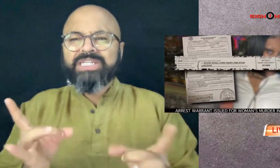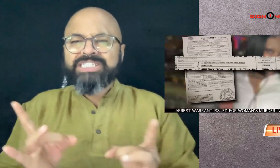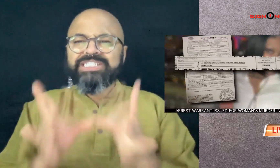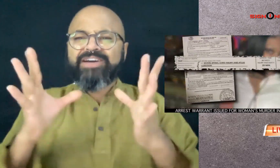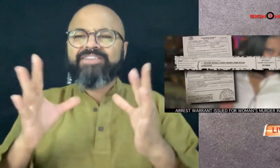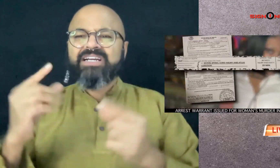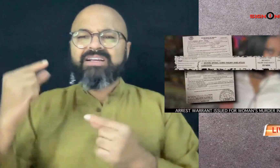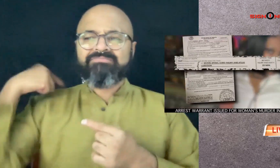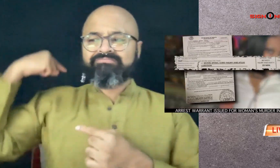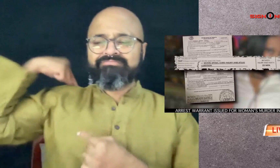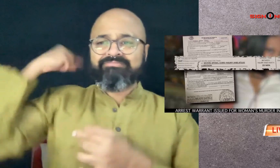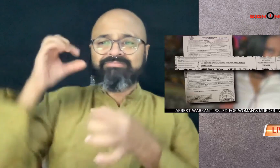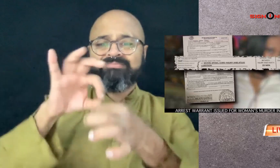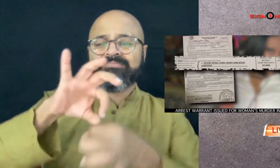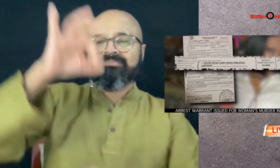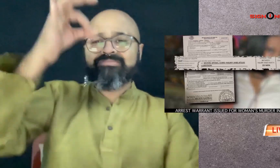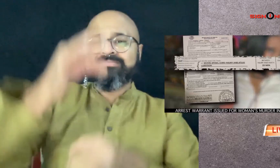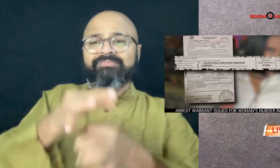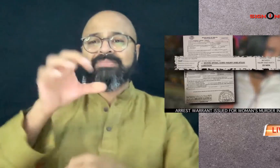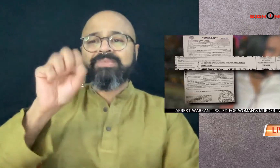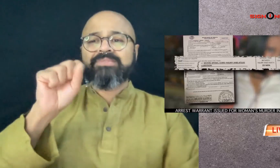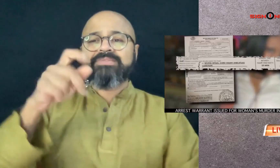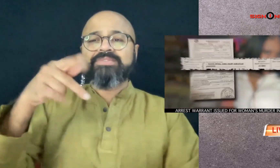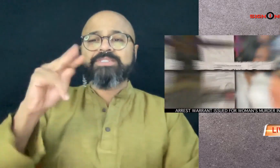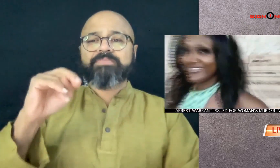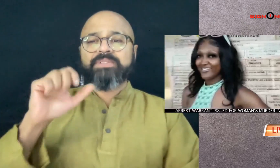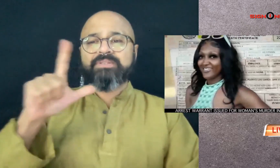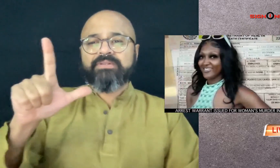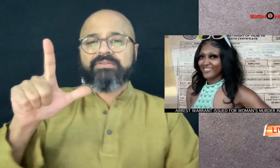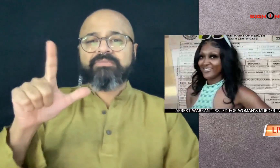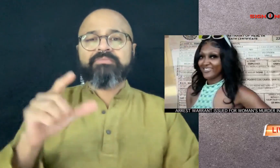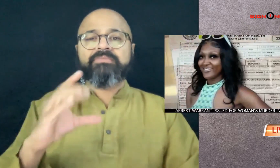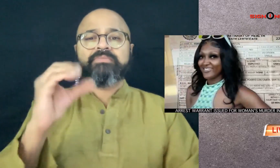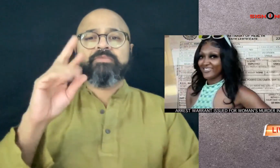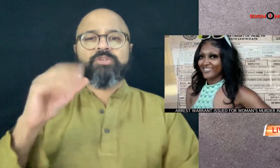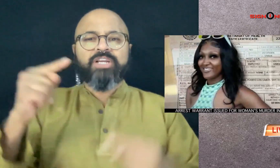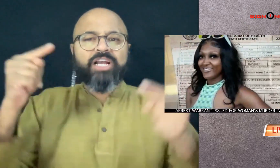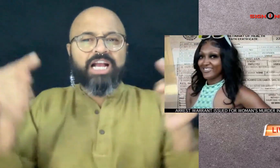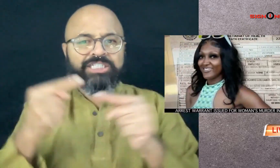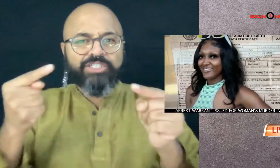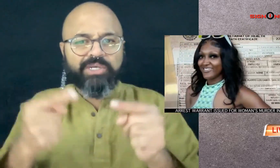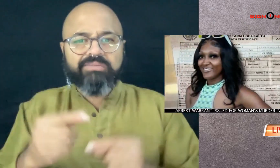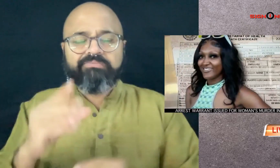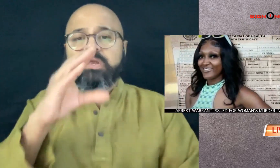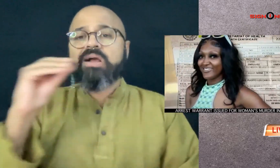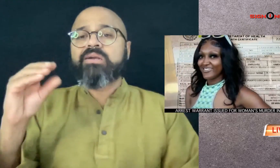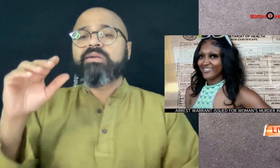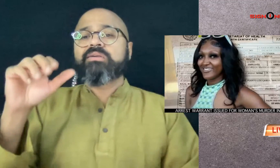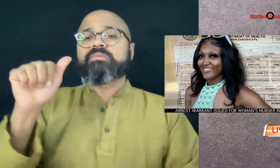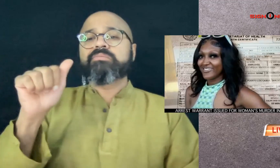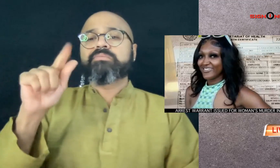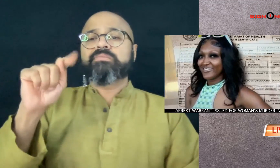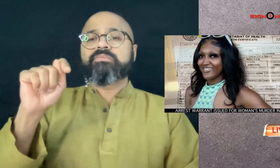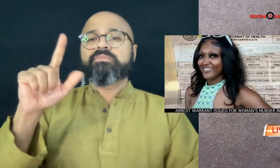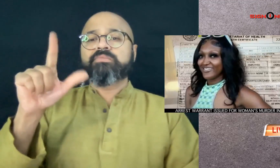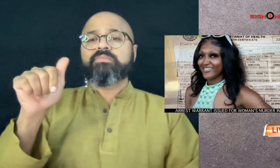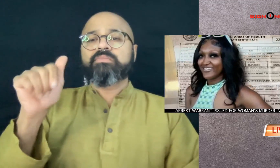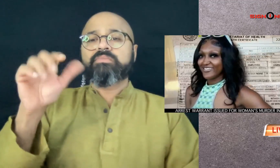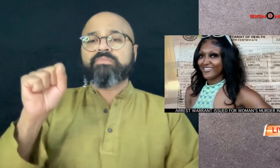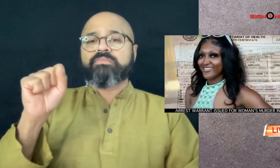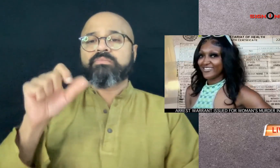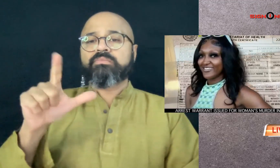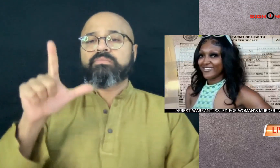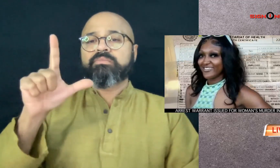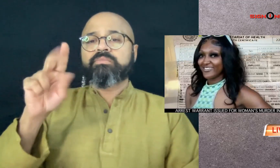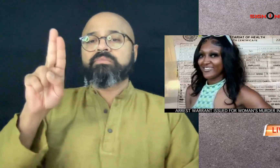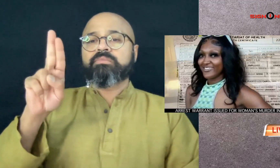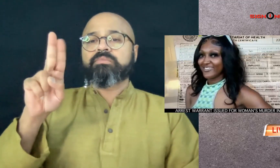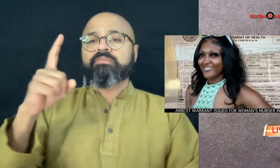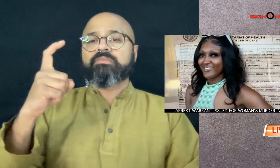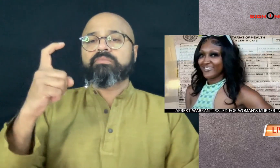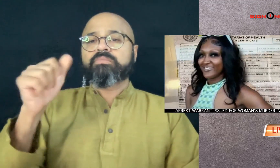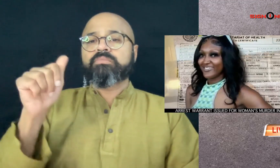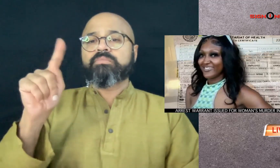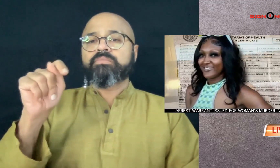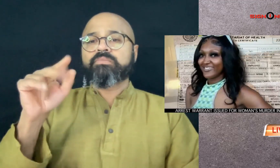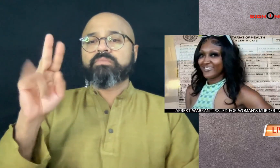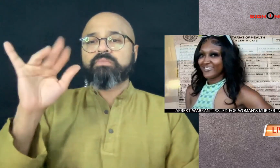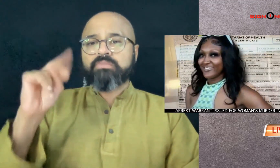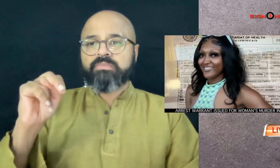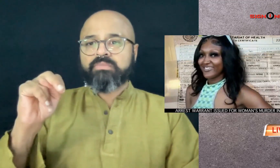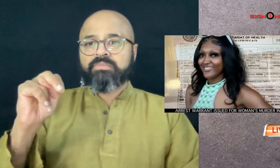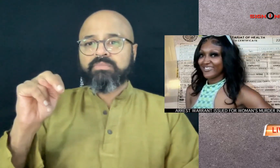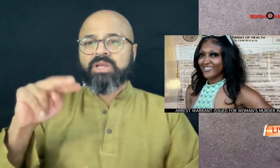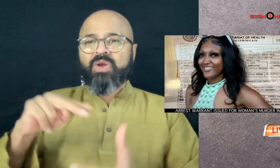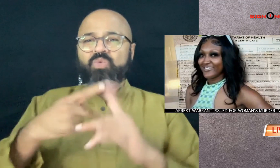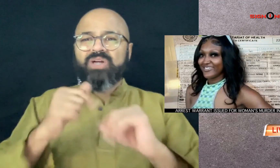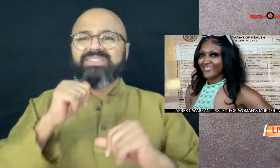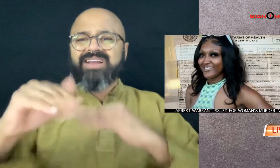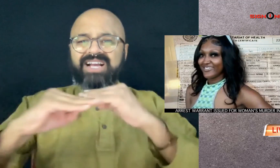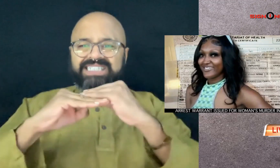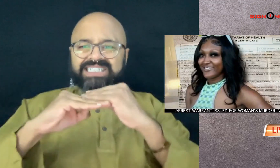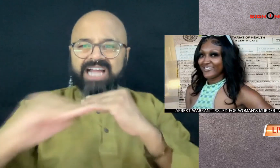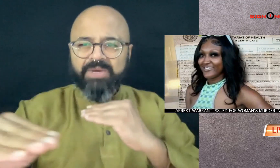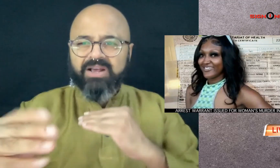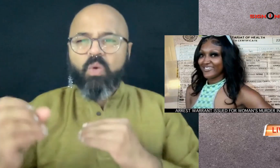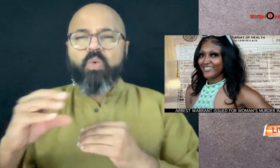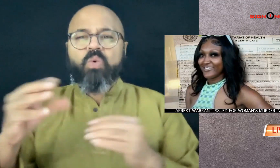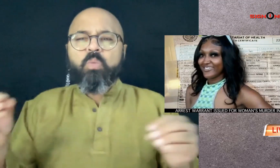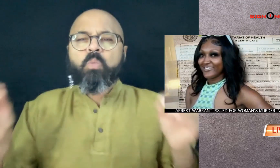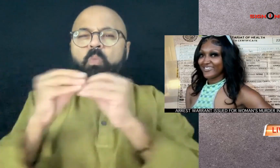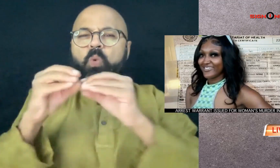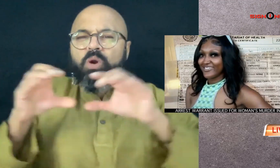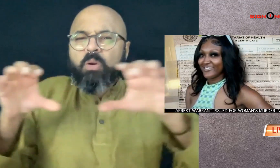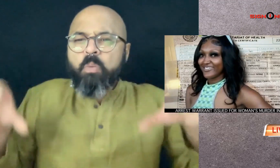cause of death was severe spinal cord injury and atlas luxation which is instability or